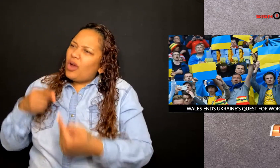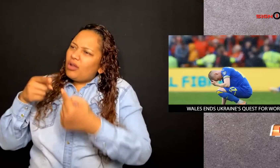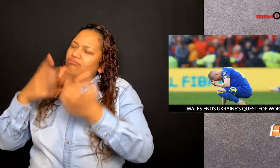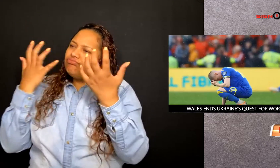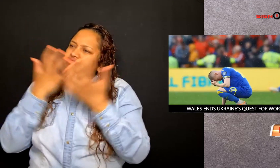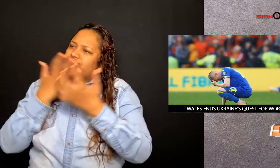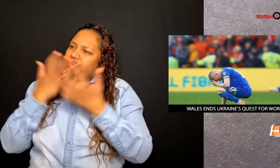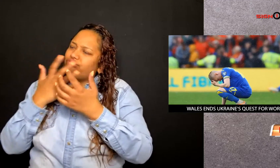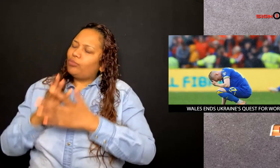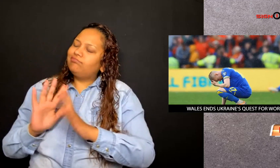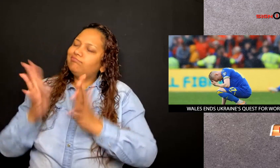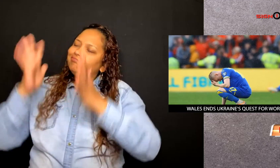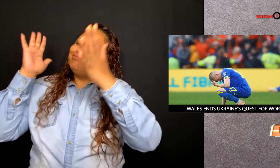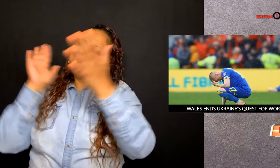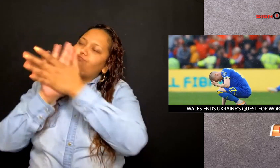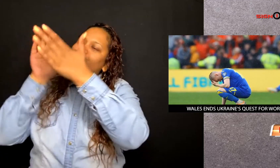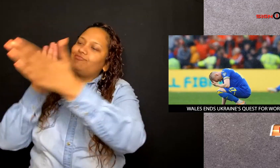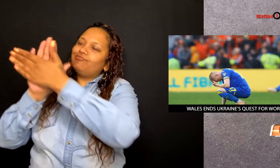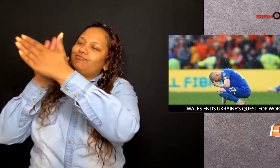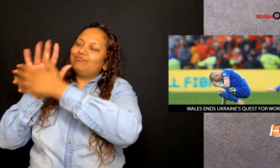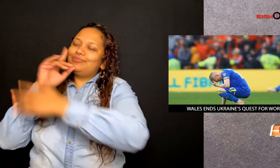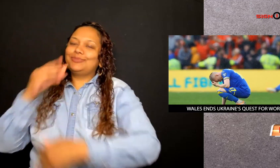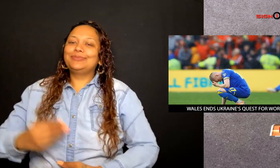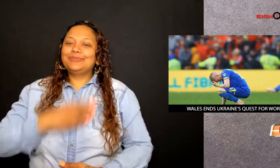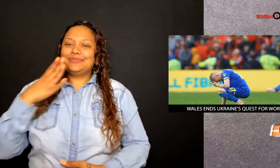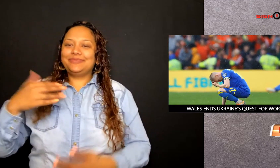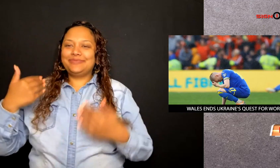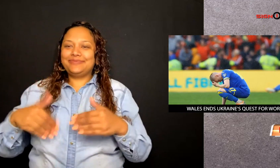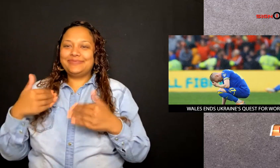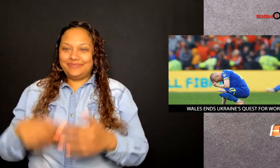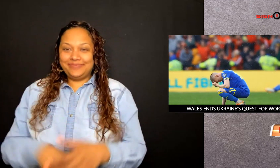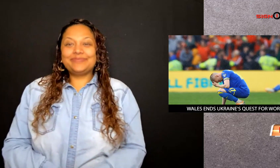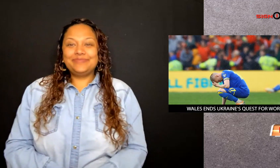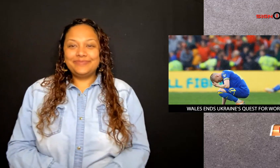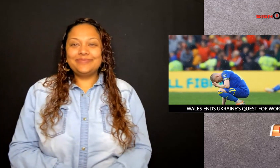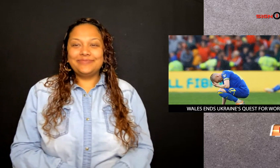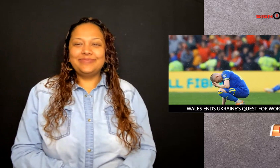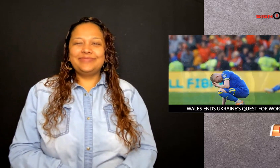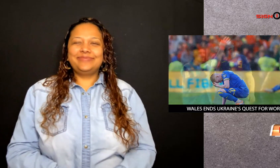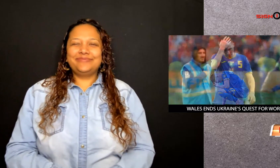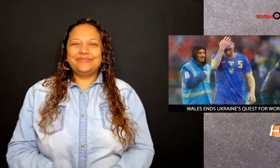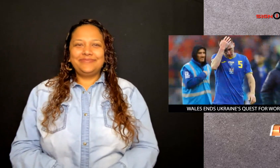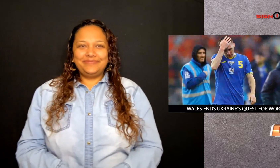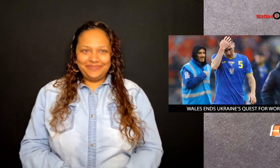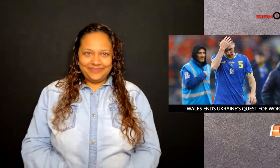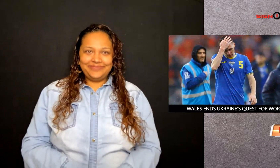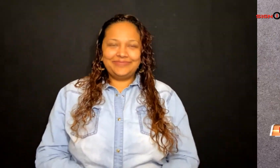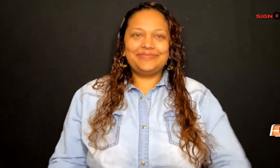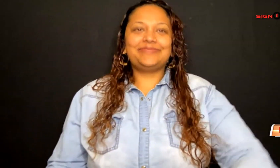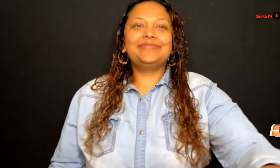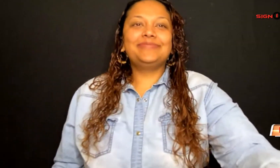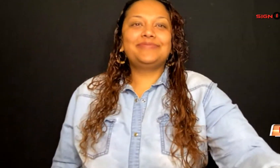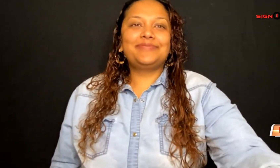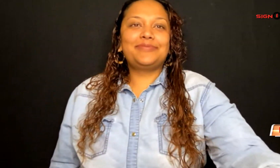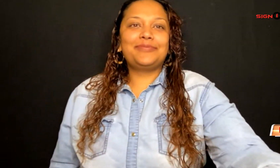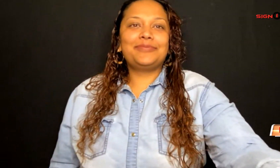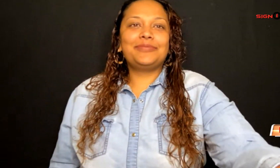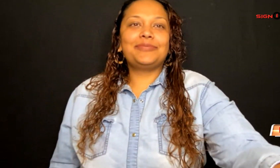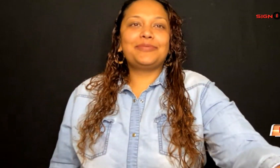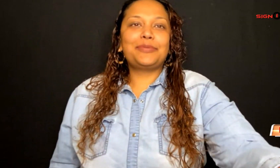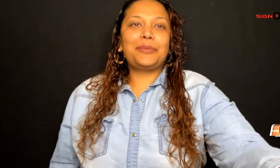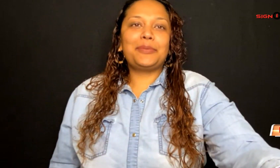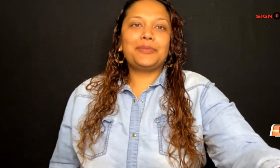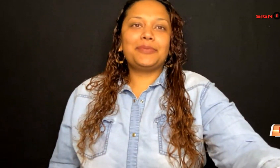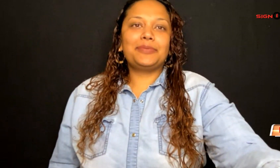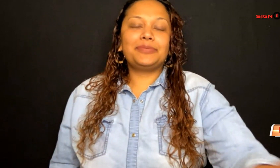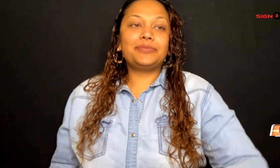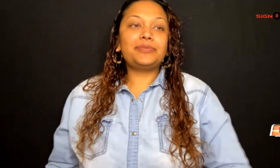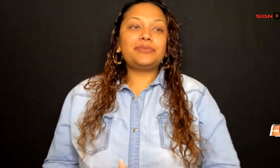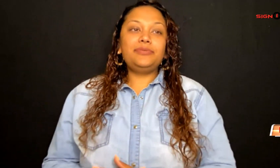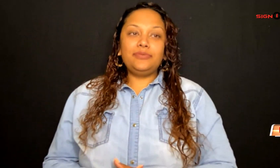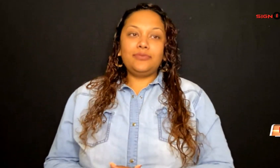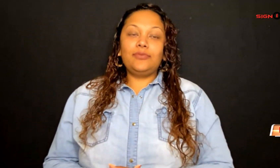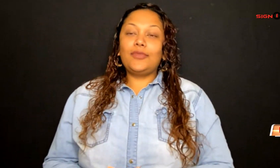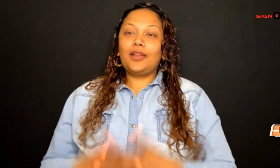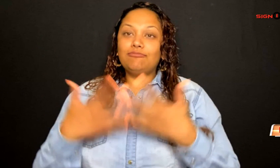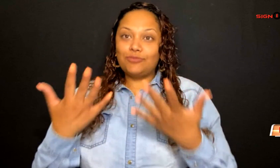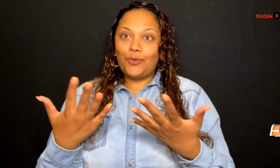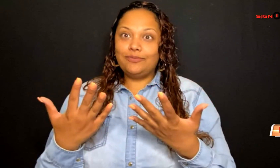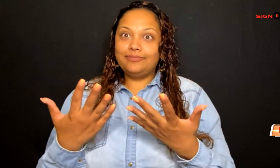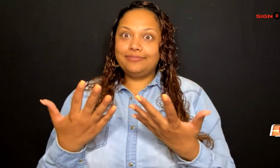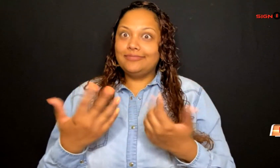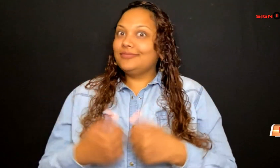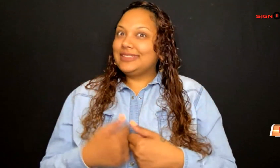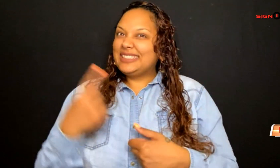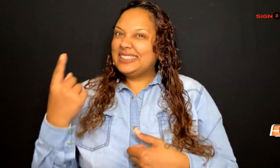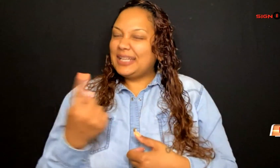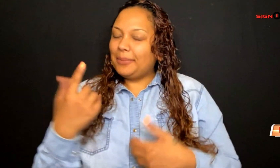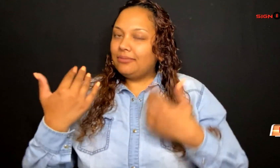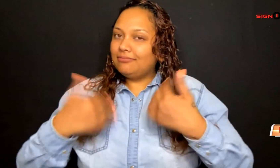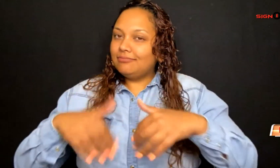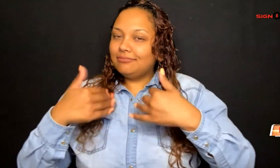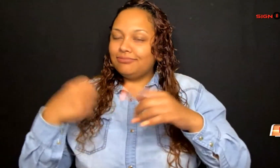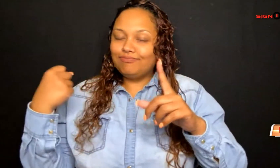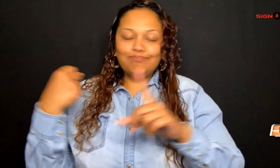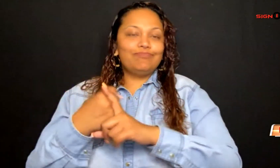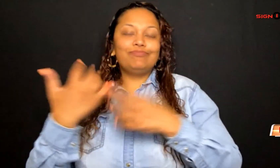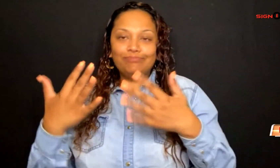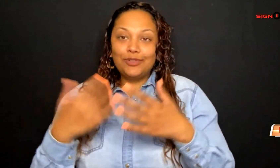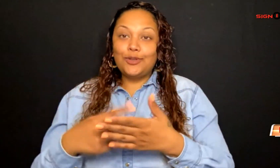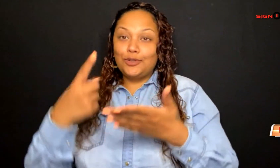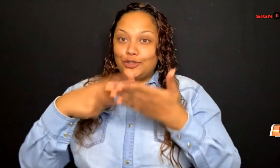for their country struggles